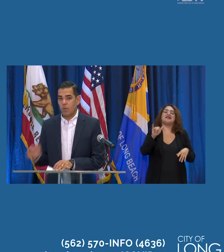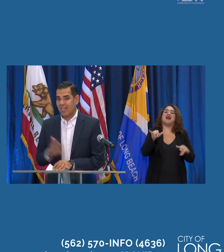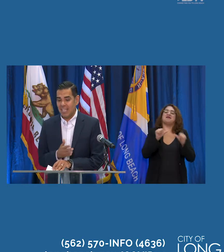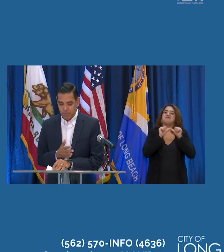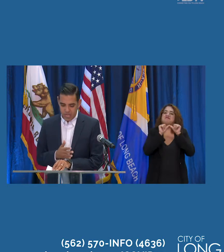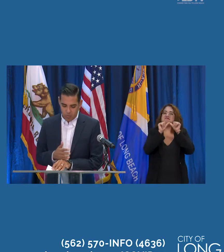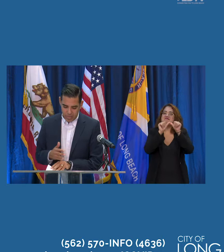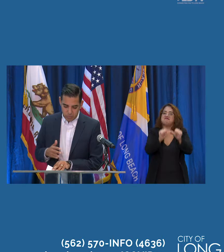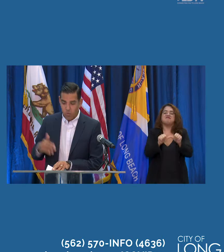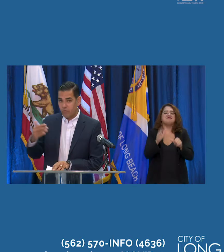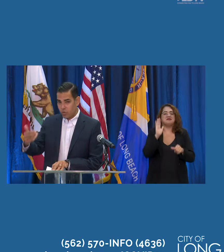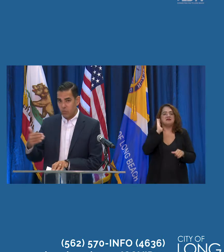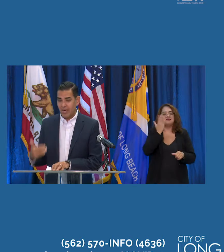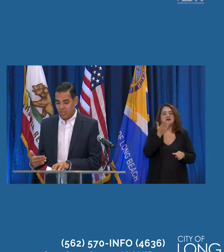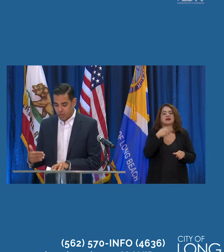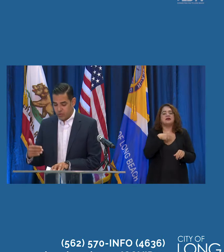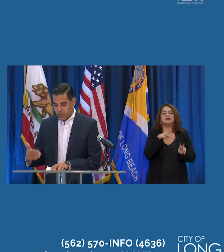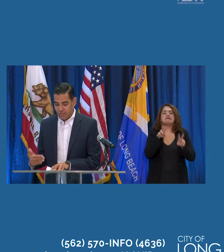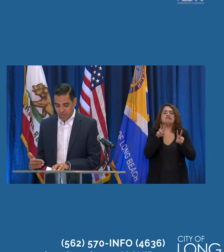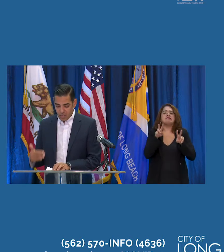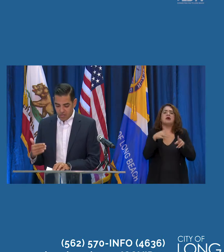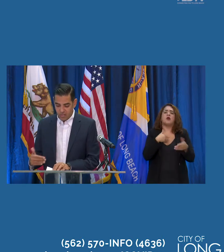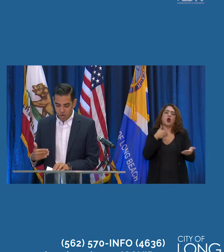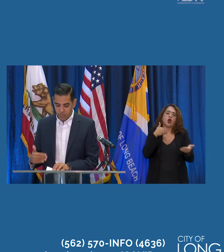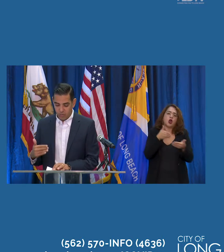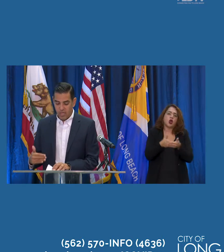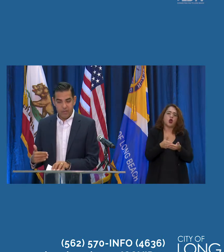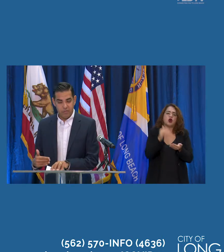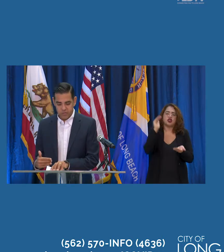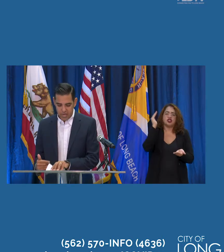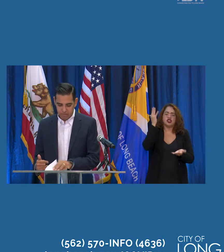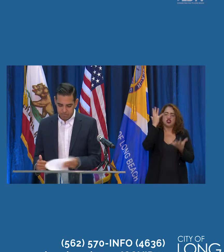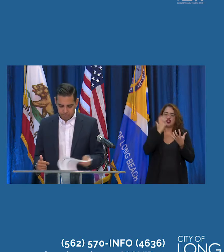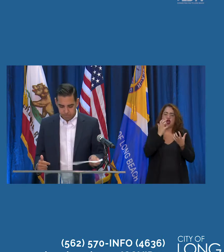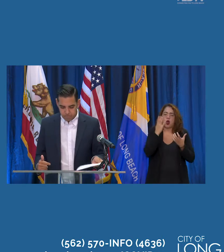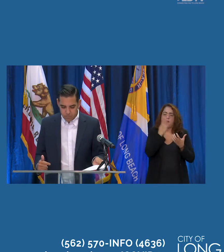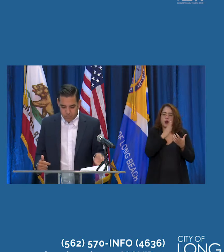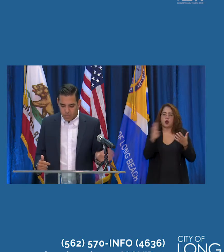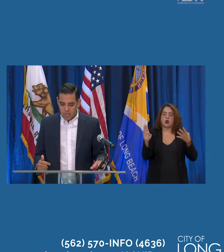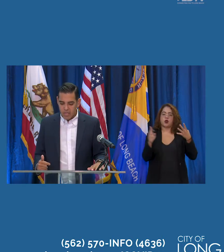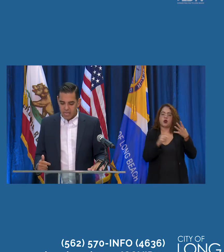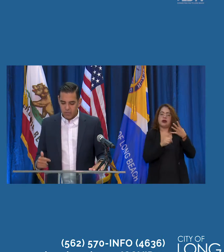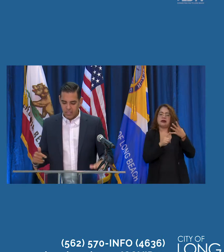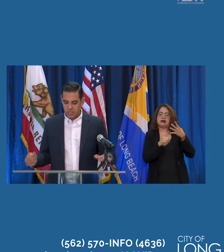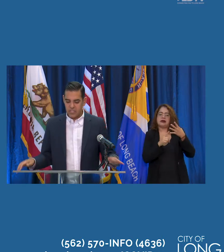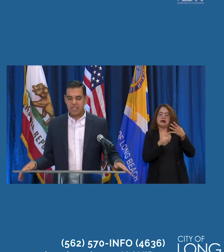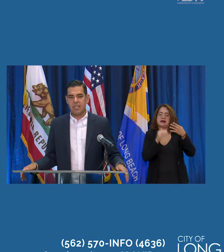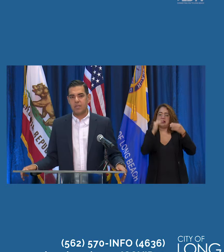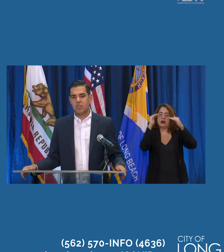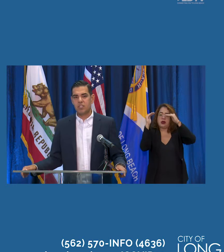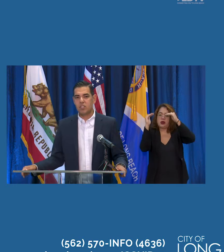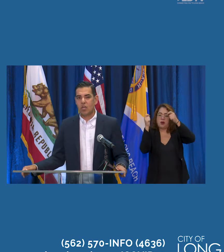want to keep it that way. We want of course, we want to get closer to that, that dark blue line of the state and if you look at this next image this is our